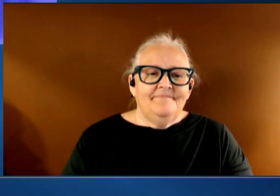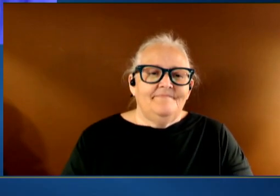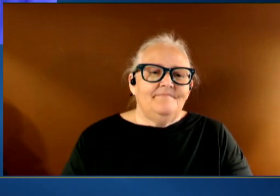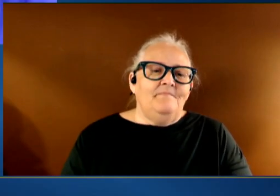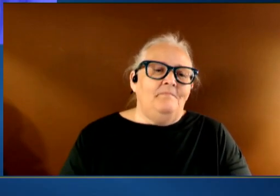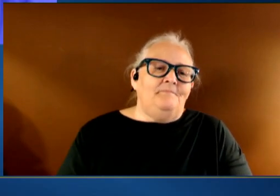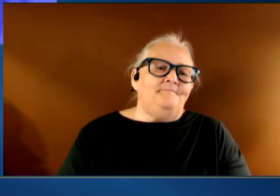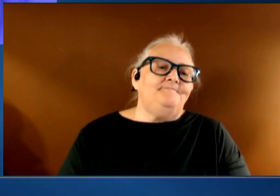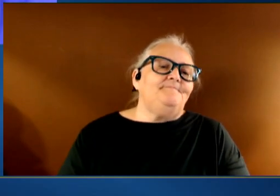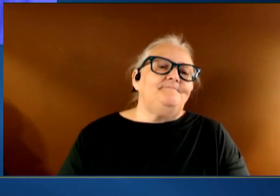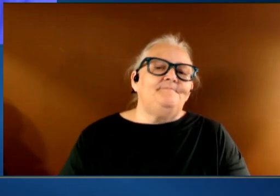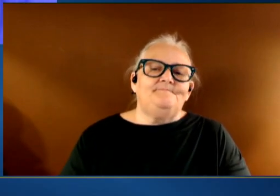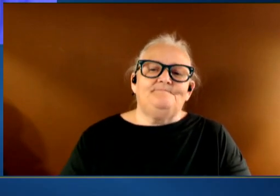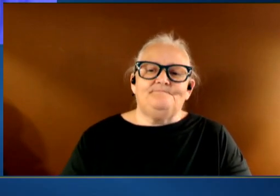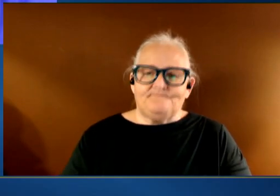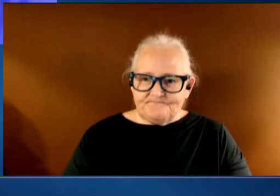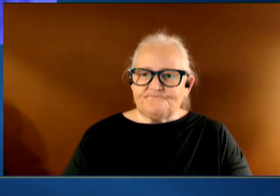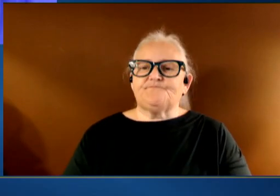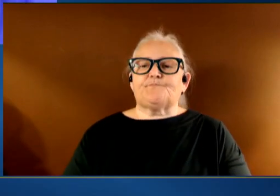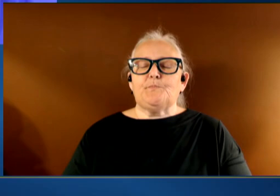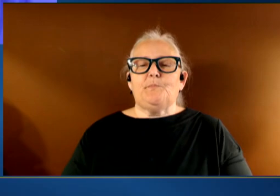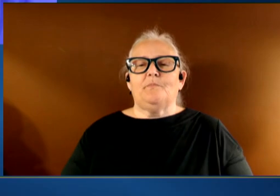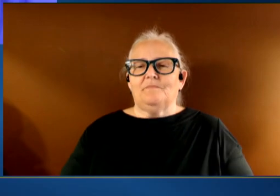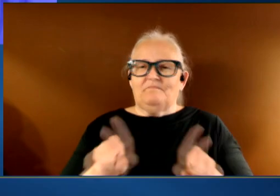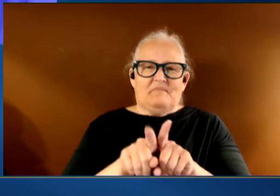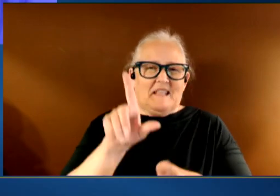That's a big deal because, as Lizzie alluded to, we're in the federal government,